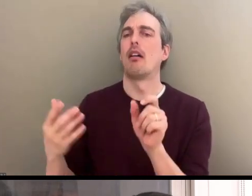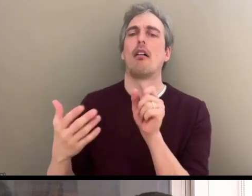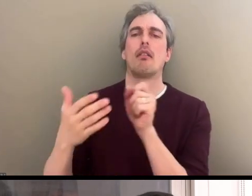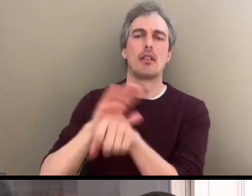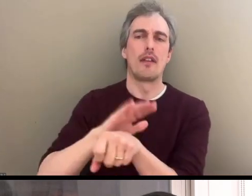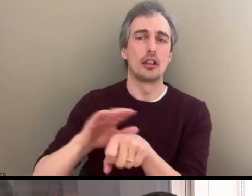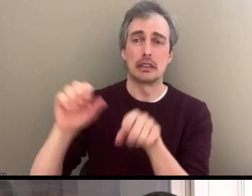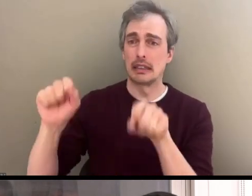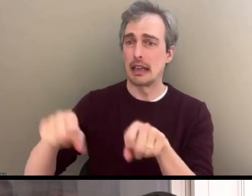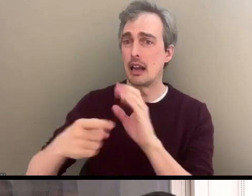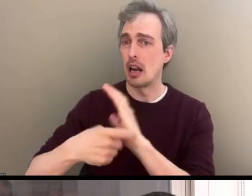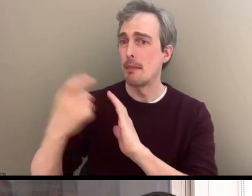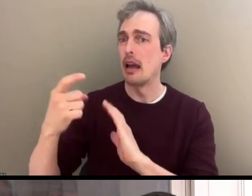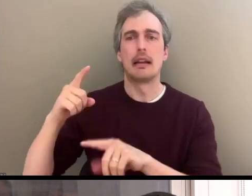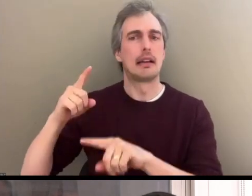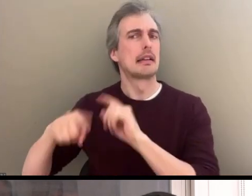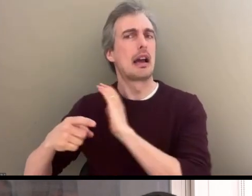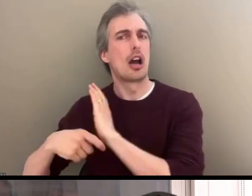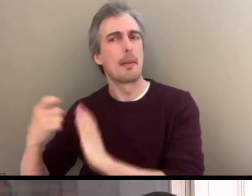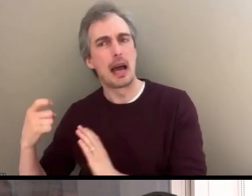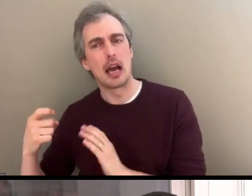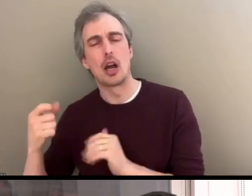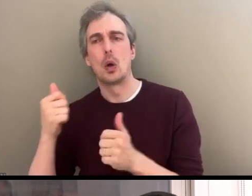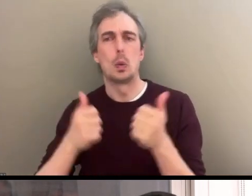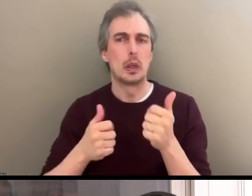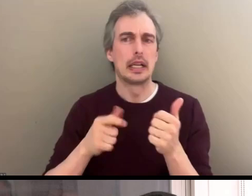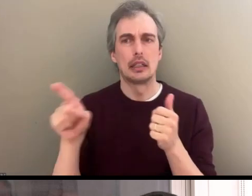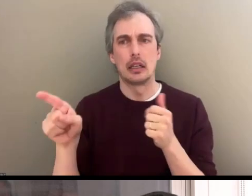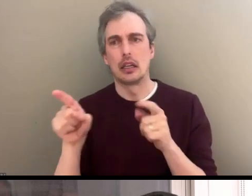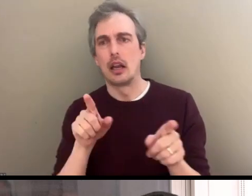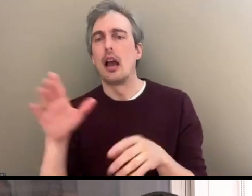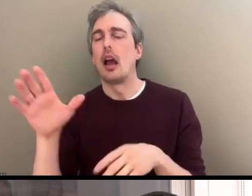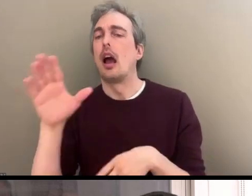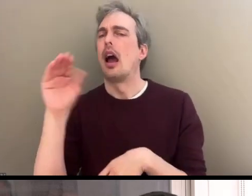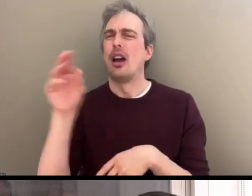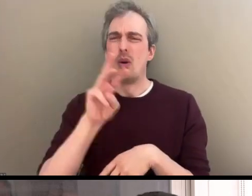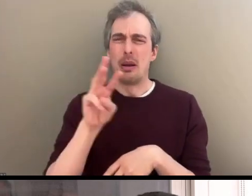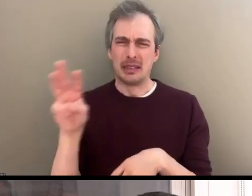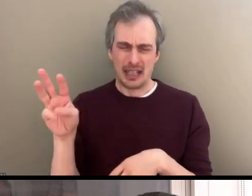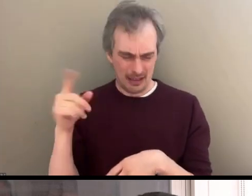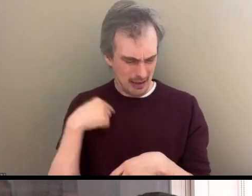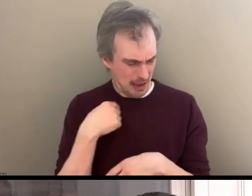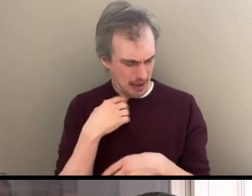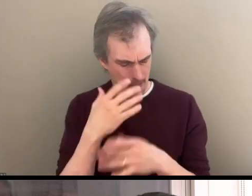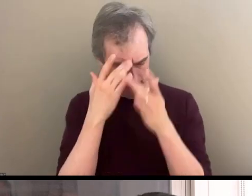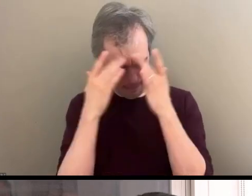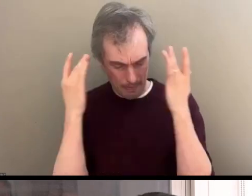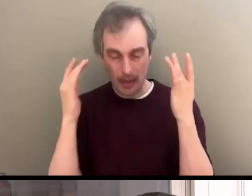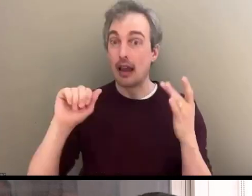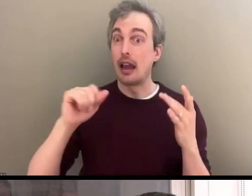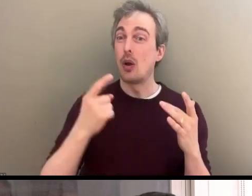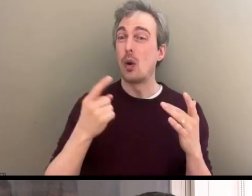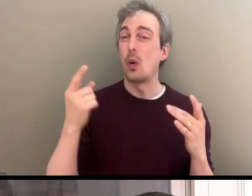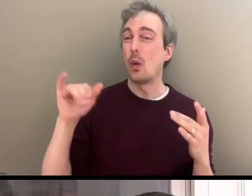And there's also a website that I'm blanking on right now, but there's, I think it's a11yautomation.com or something like that.